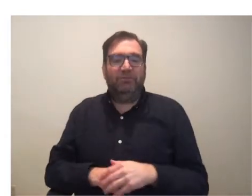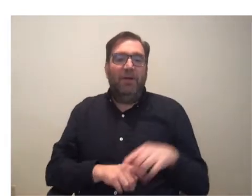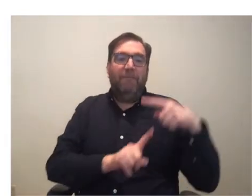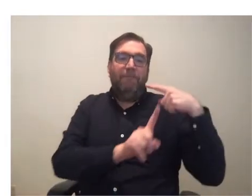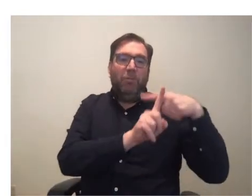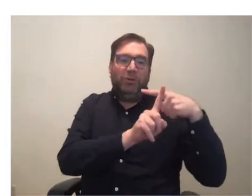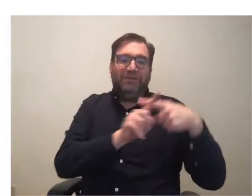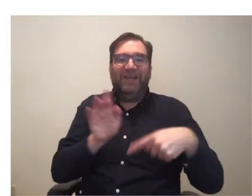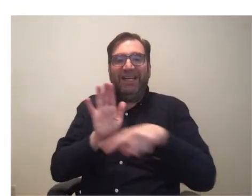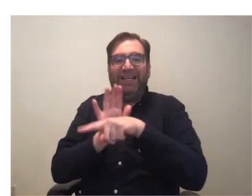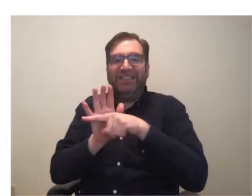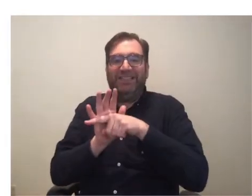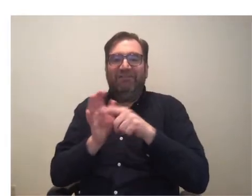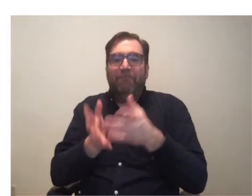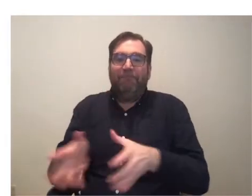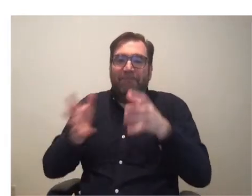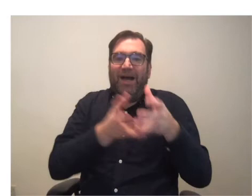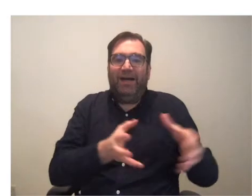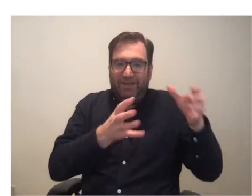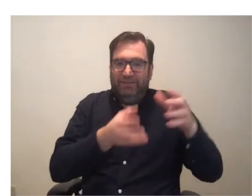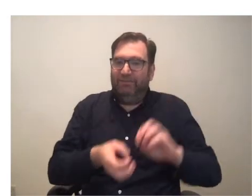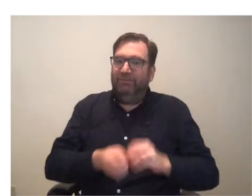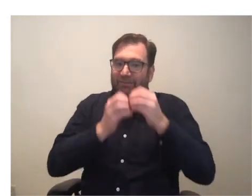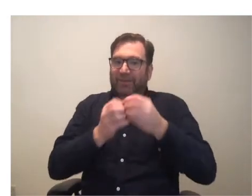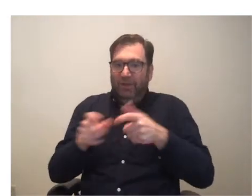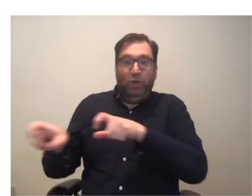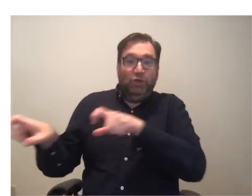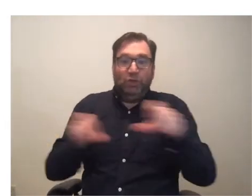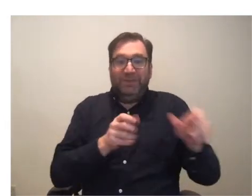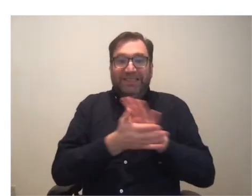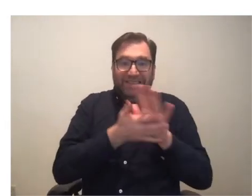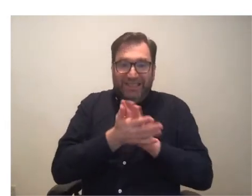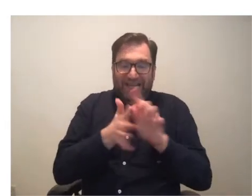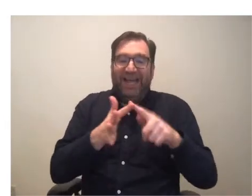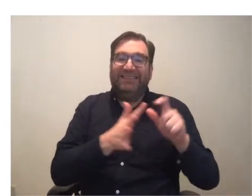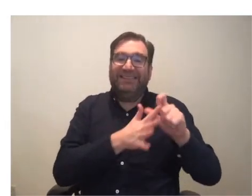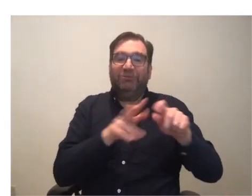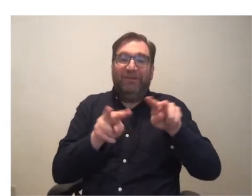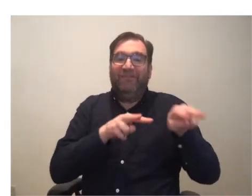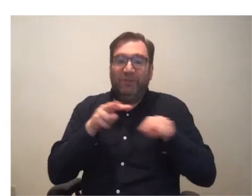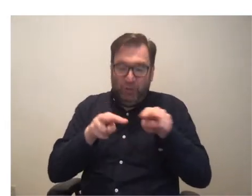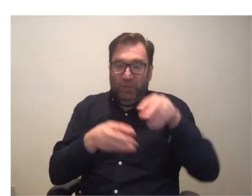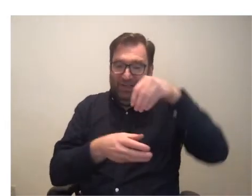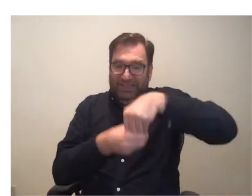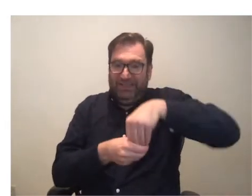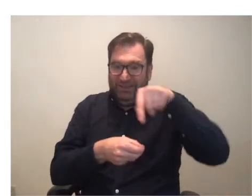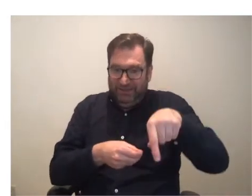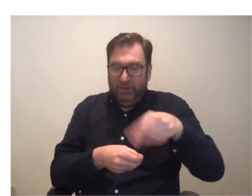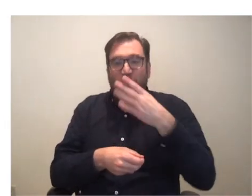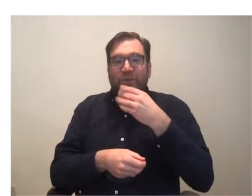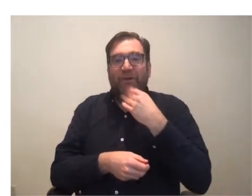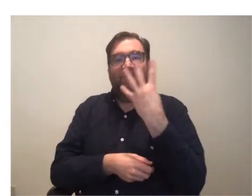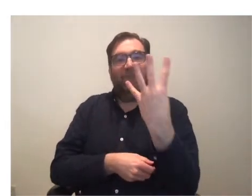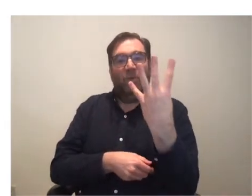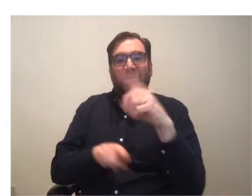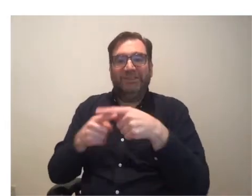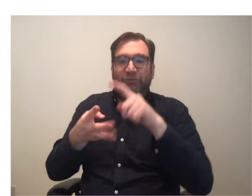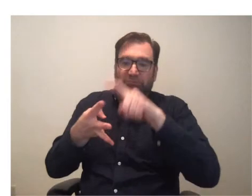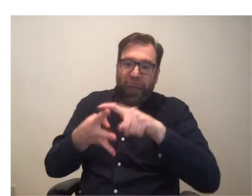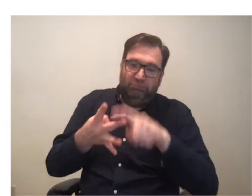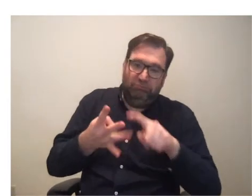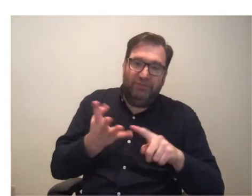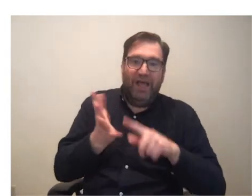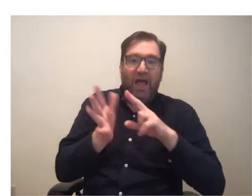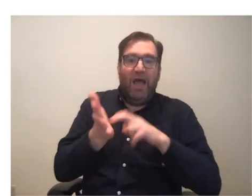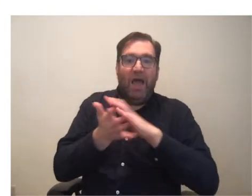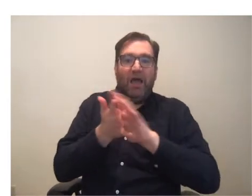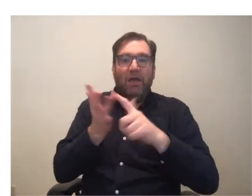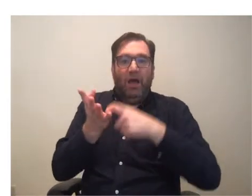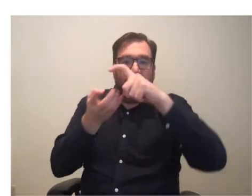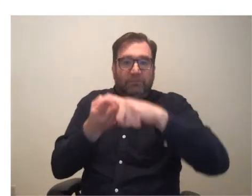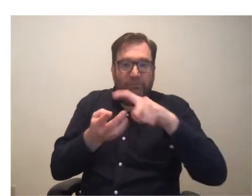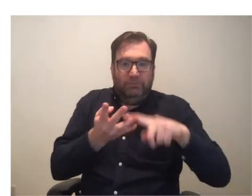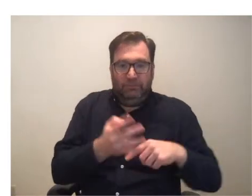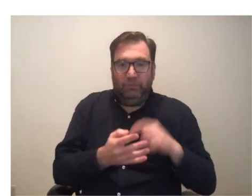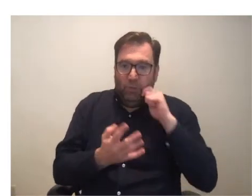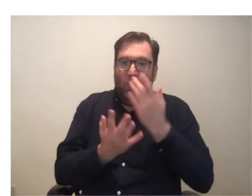Positive and negative bags are formed between the continuous signing and dictionary videos within the batch, using 4 different anchors.